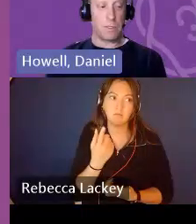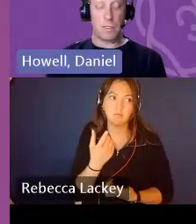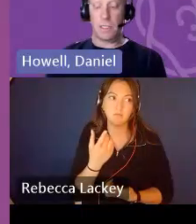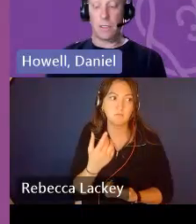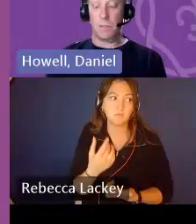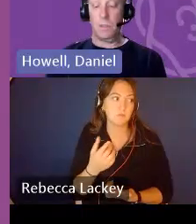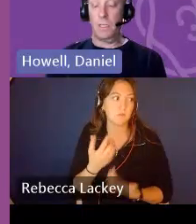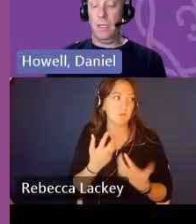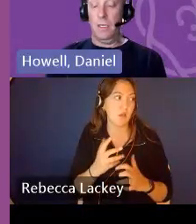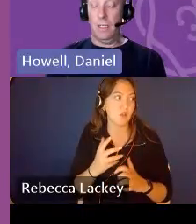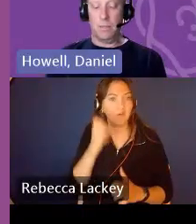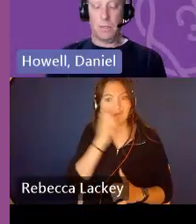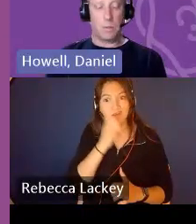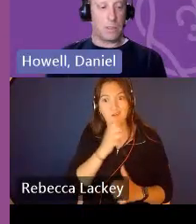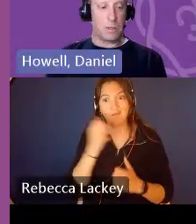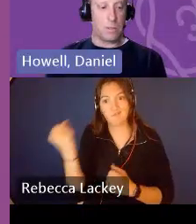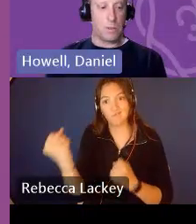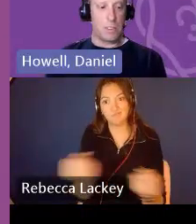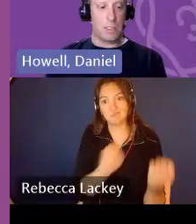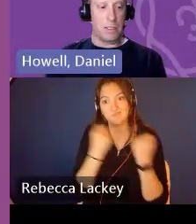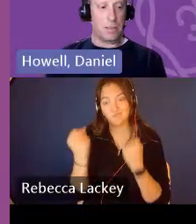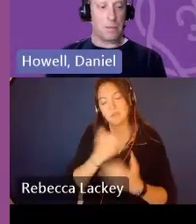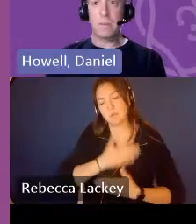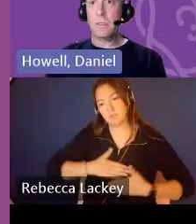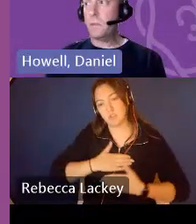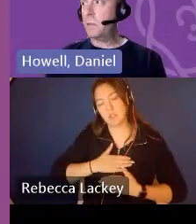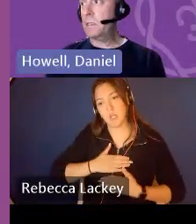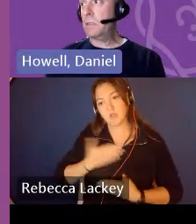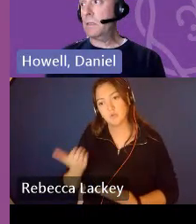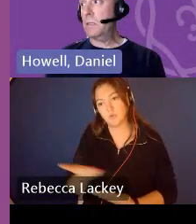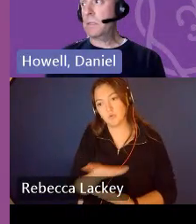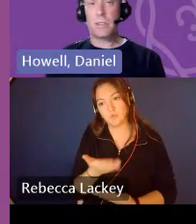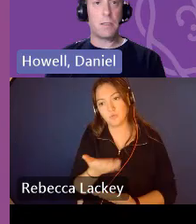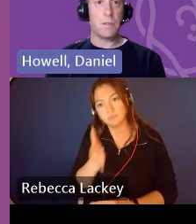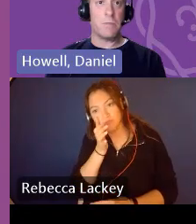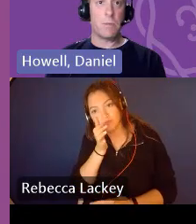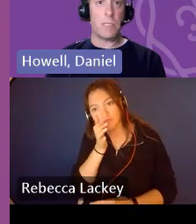with their daily commute. Um so we certainly appreciate you tuning in and and hearing the